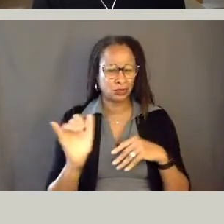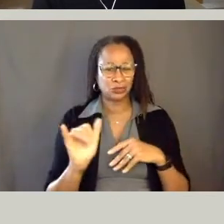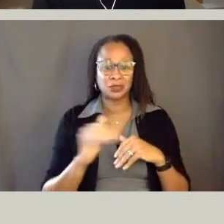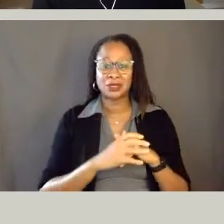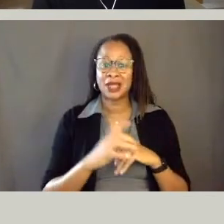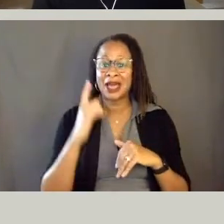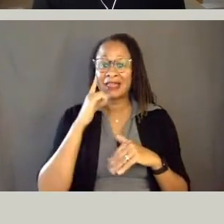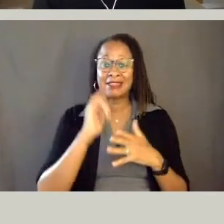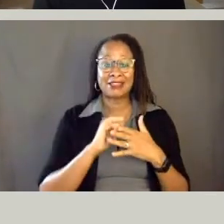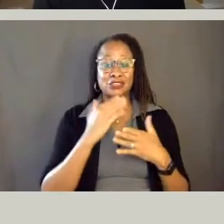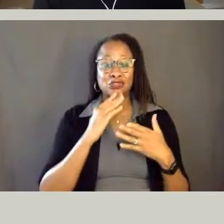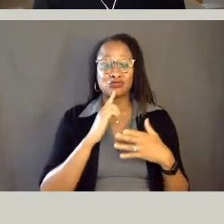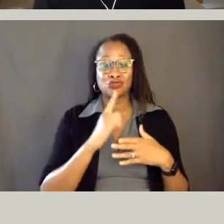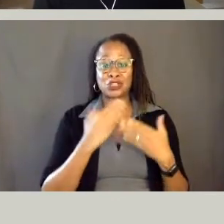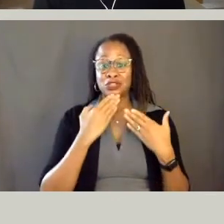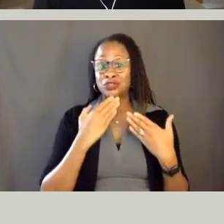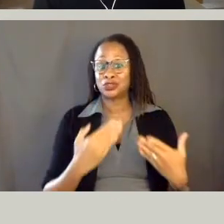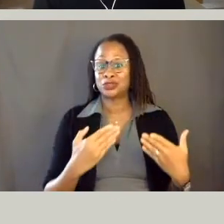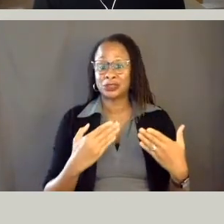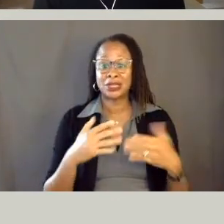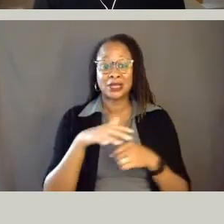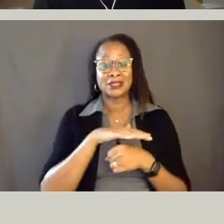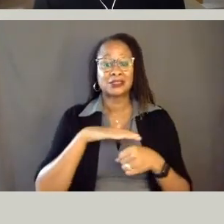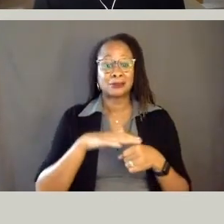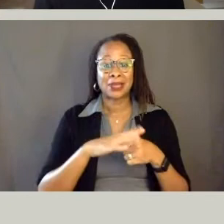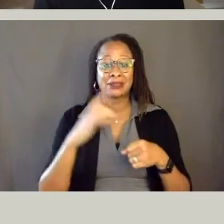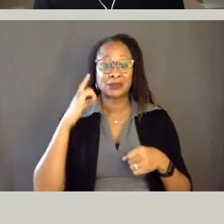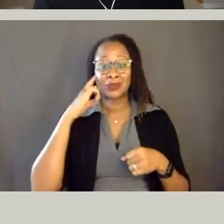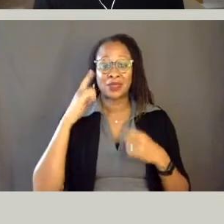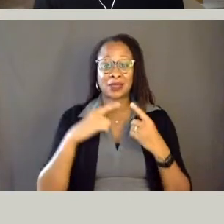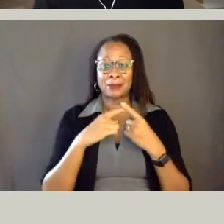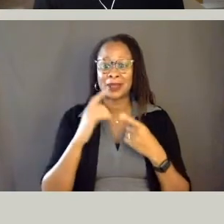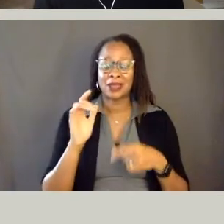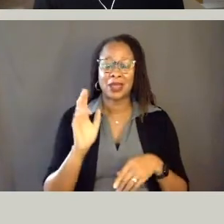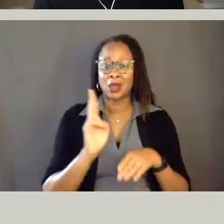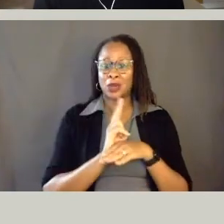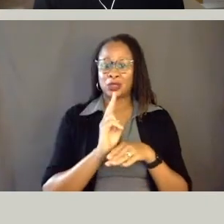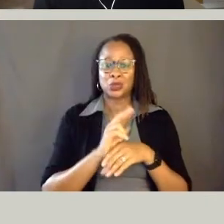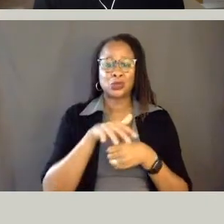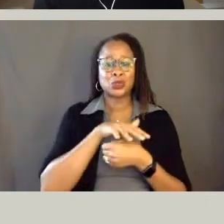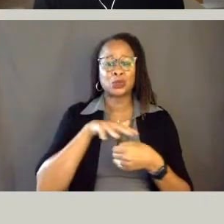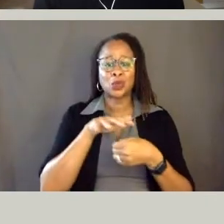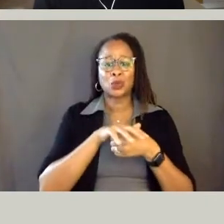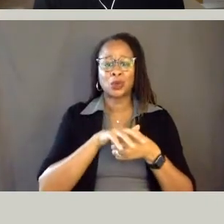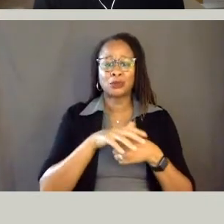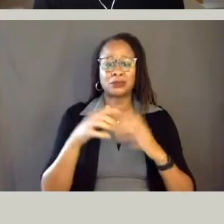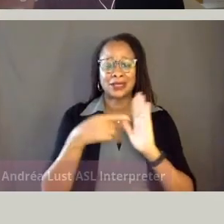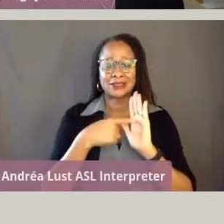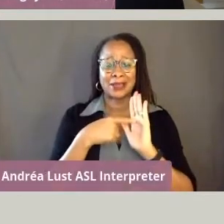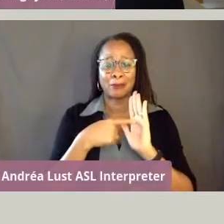I think that's a really good space to think about. I mean, I, and I'm gonna just sort of use our localized example and, you know